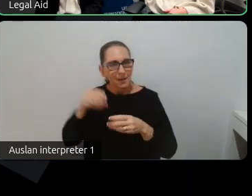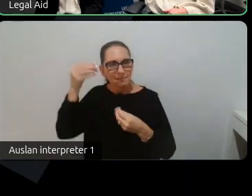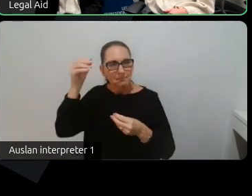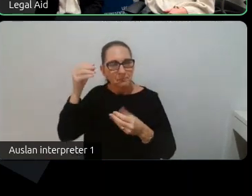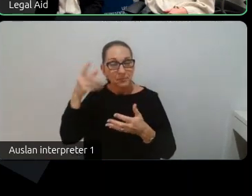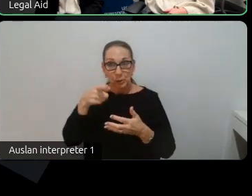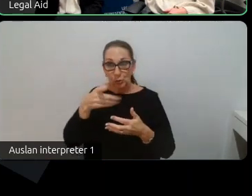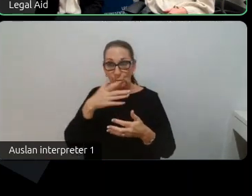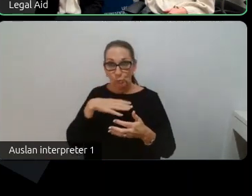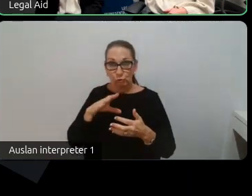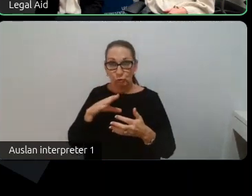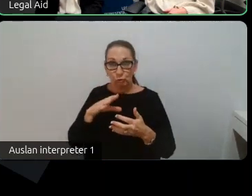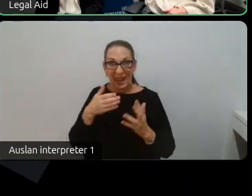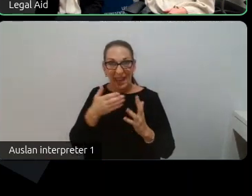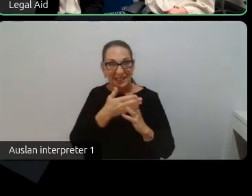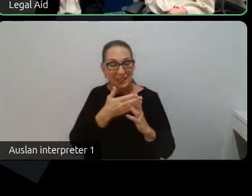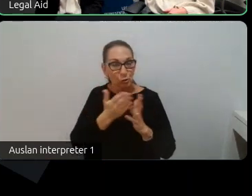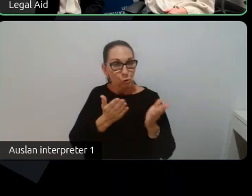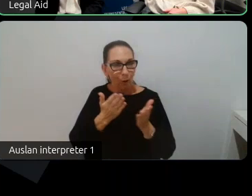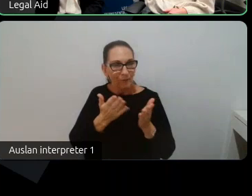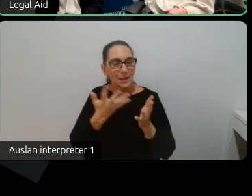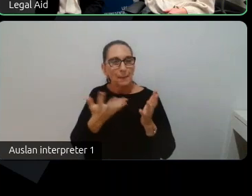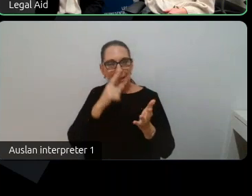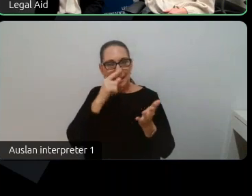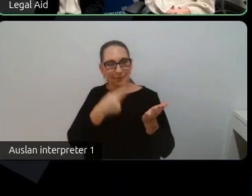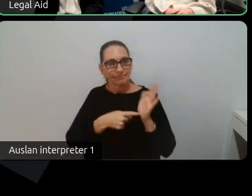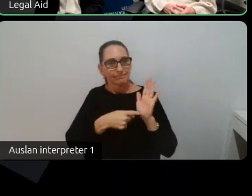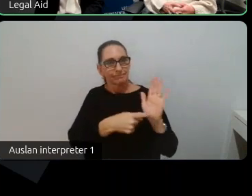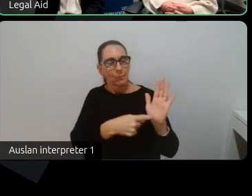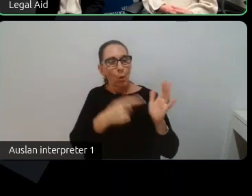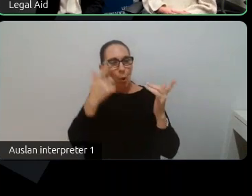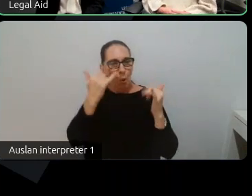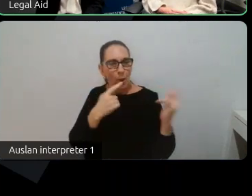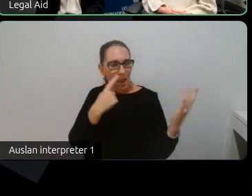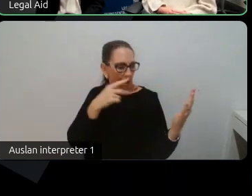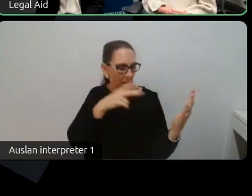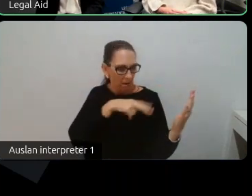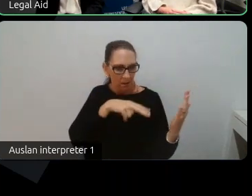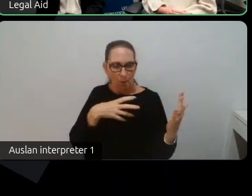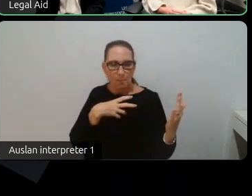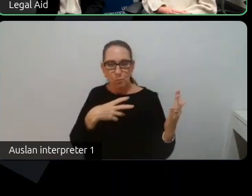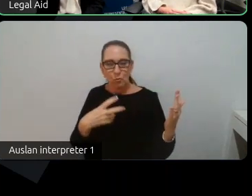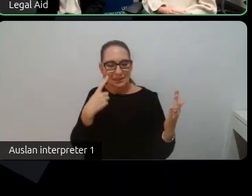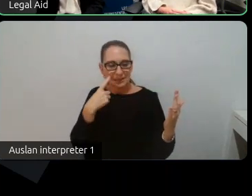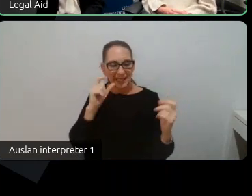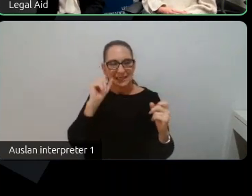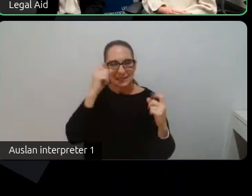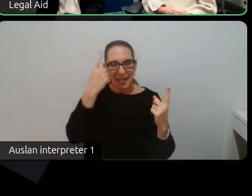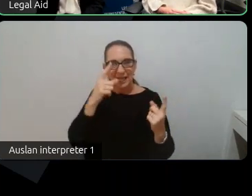the lawyer has a bit more information to provide um much better advice and assistance at the duty